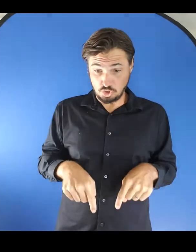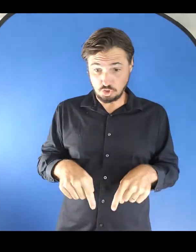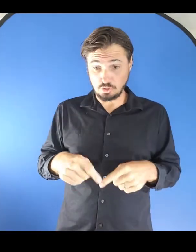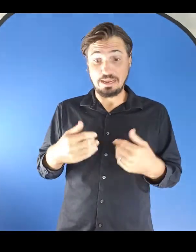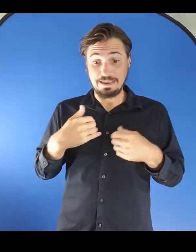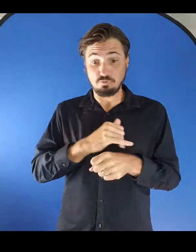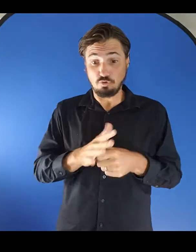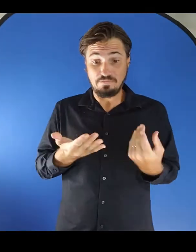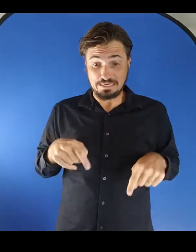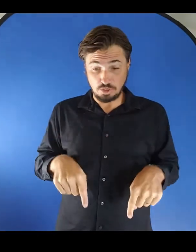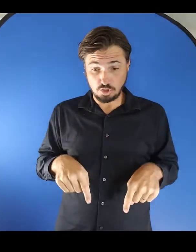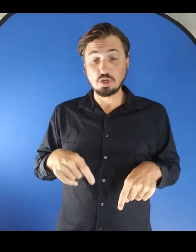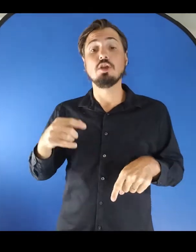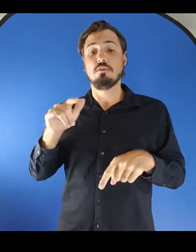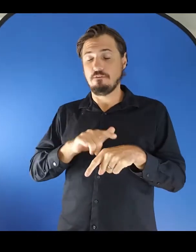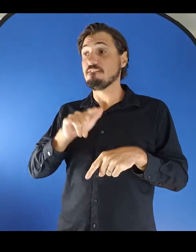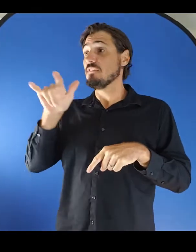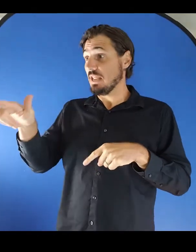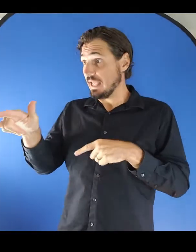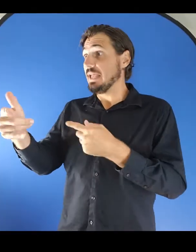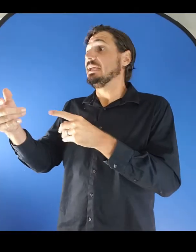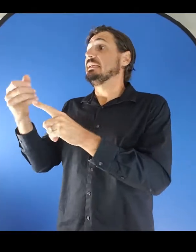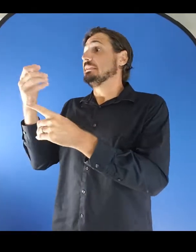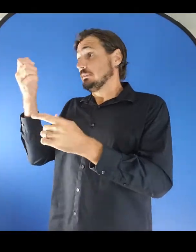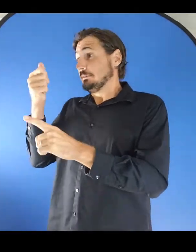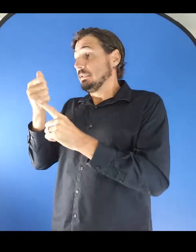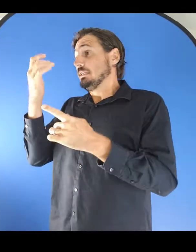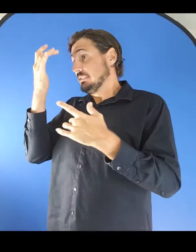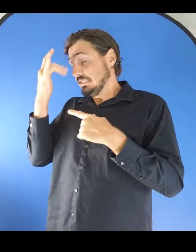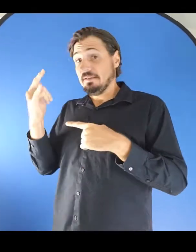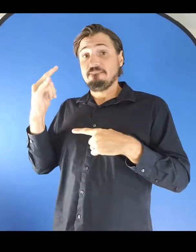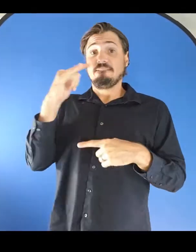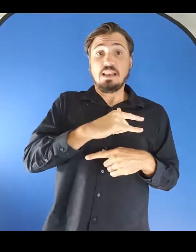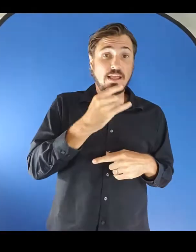unknowingly came home with the virus, and passed it on to others in their household.